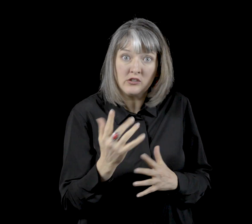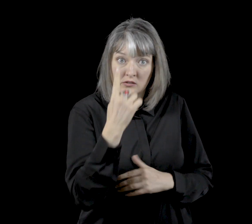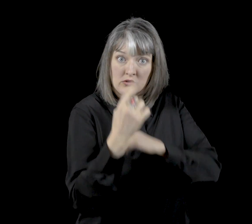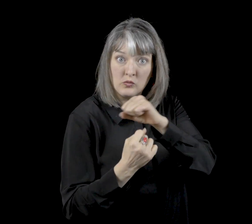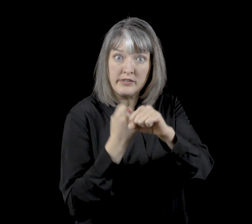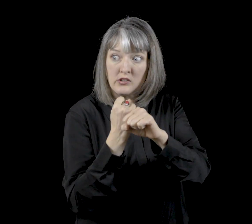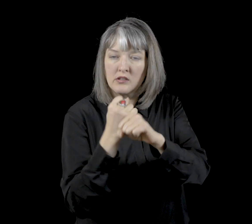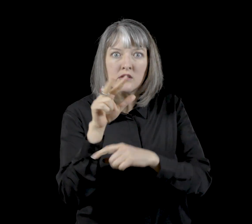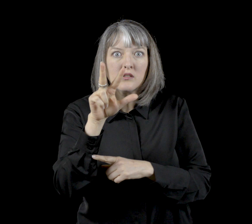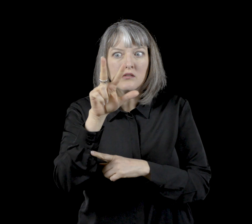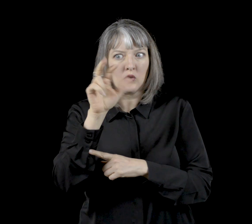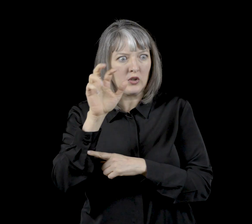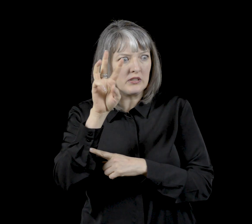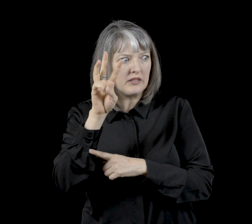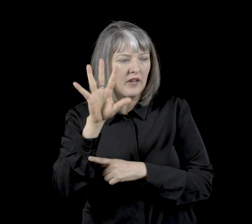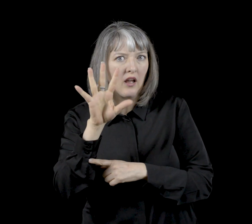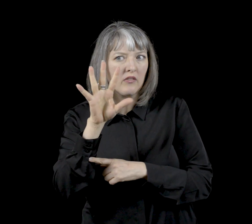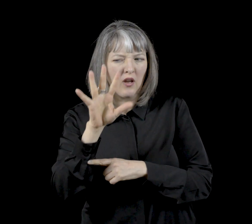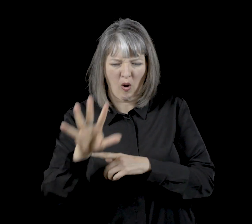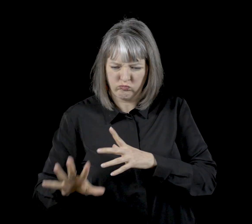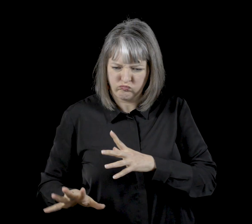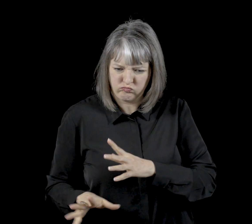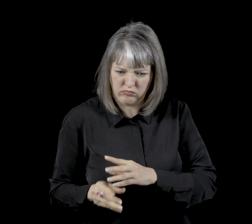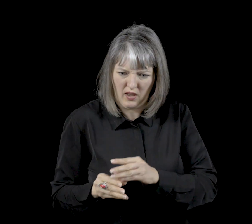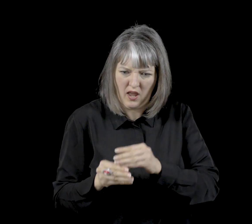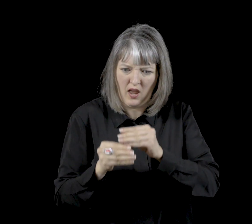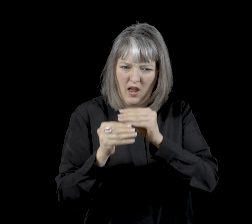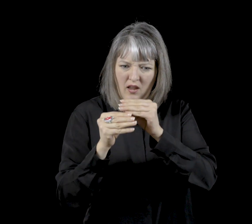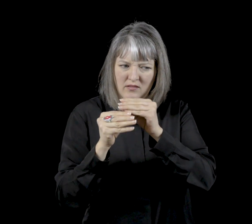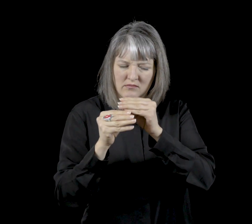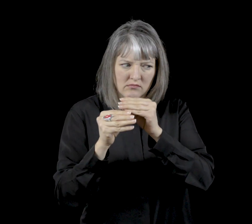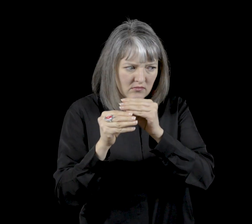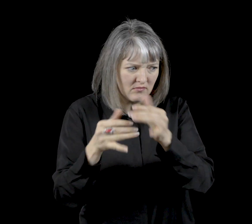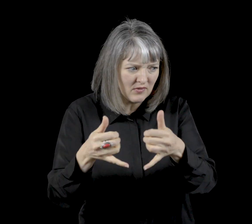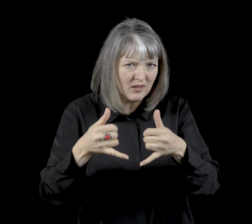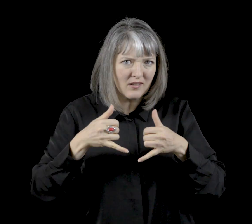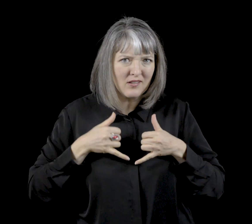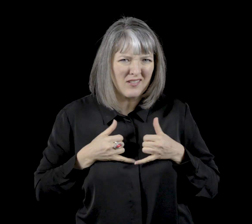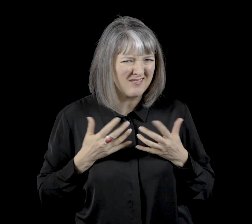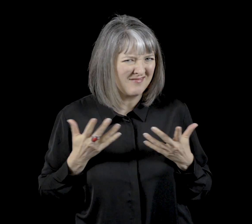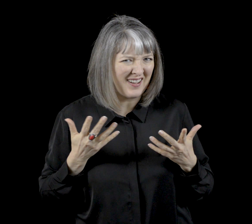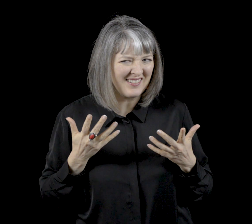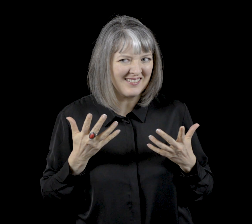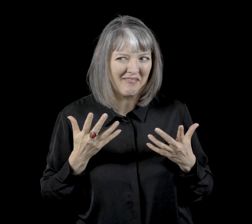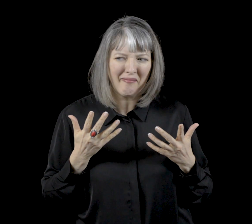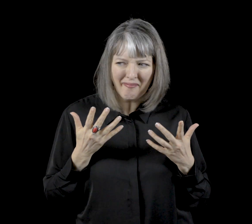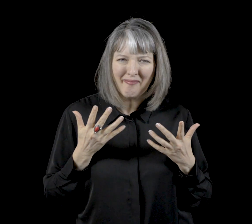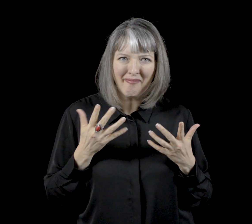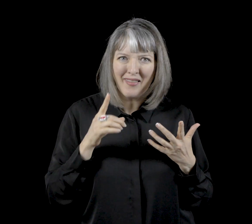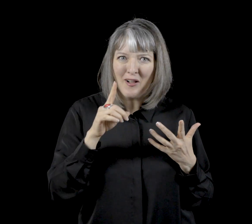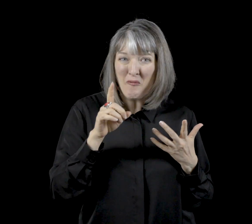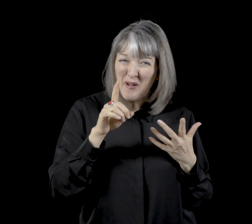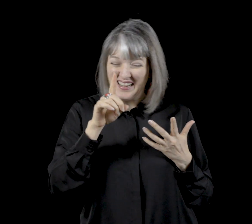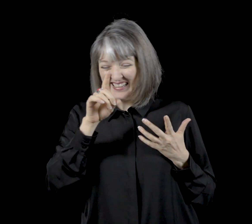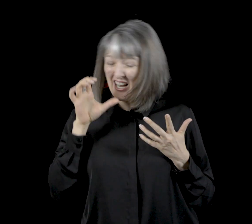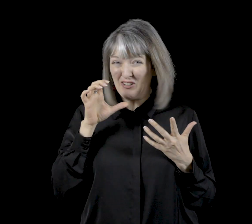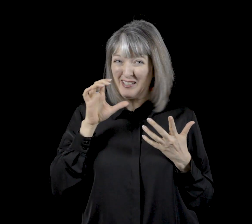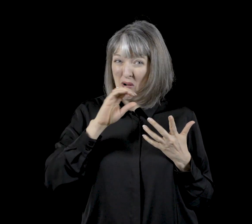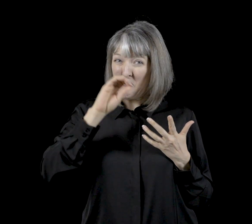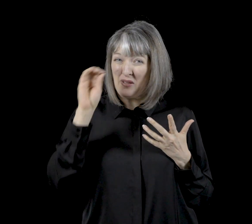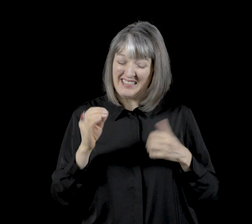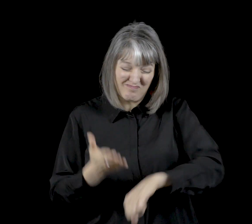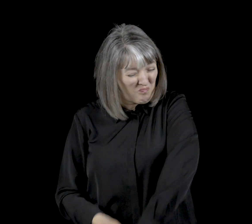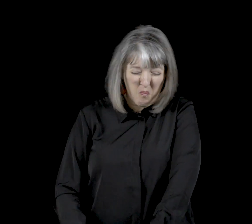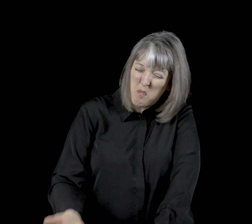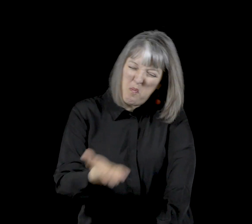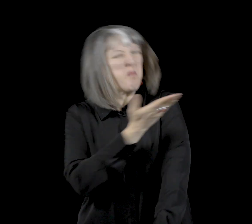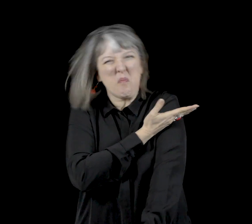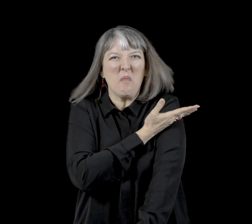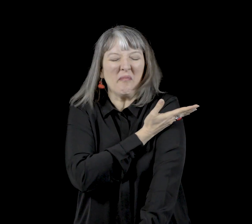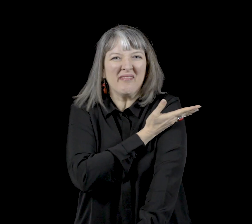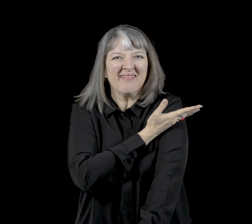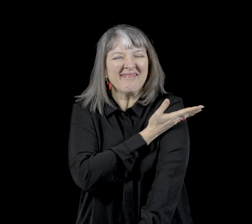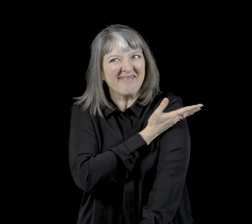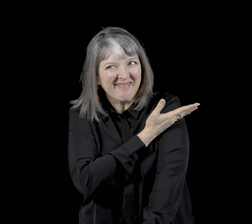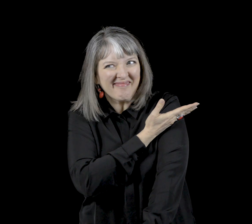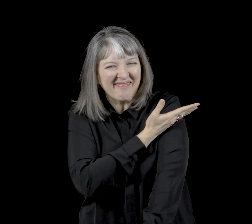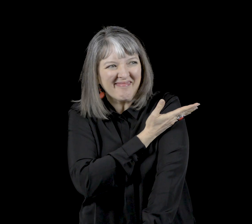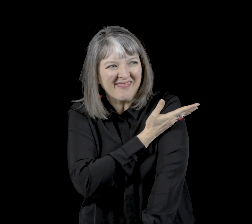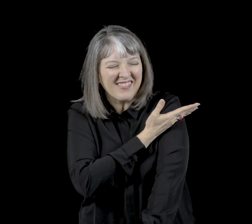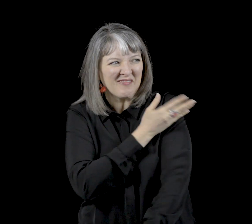come to pass will have been 365 days. After adding all of this up my reward will be that I have improved by 100 percent!